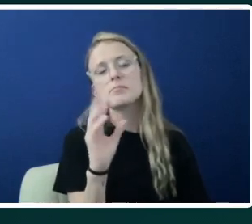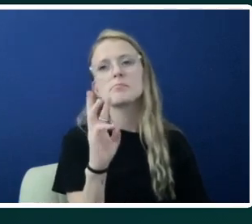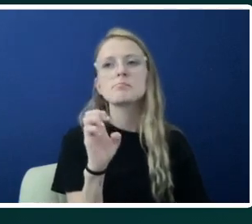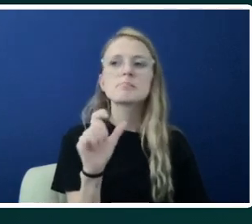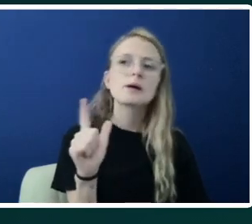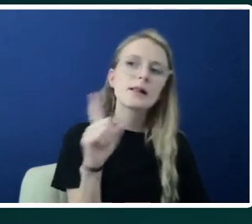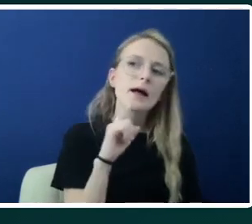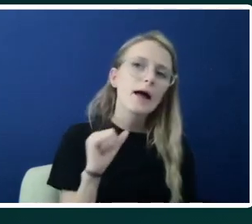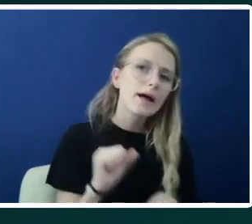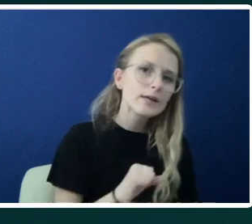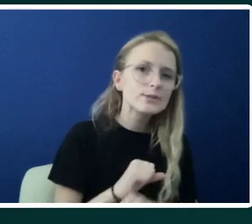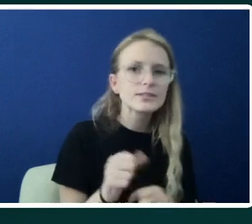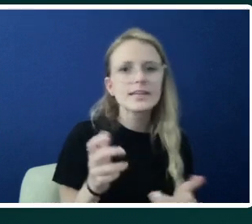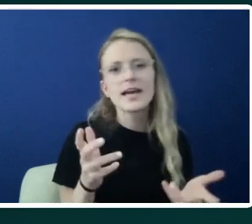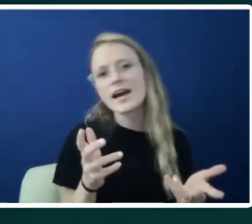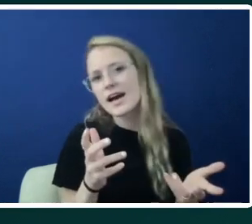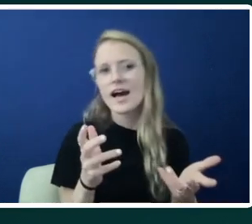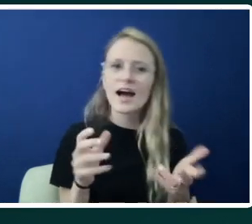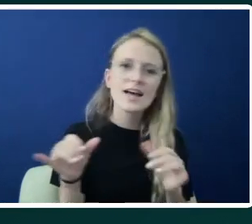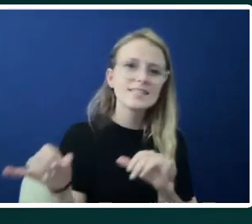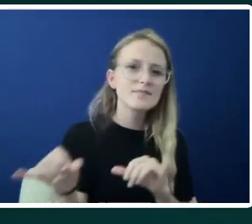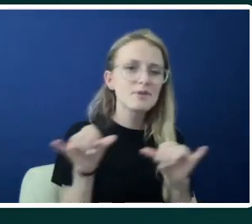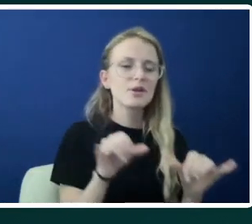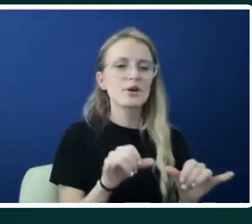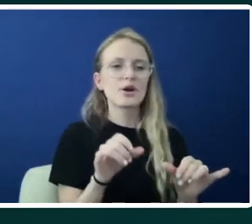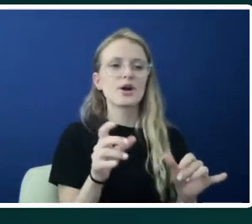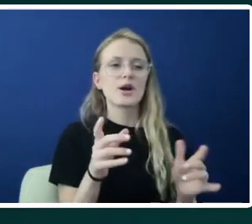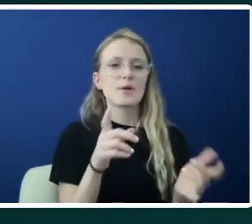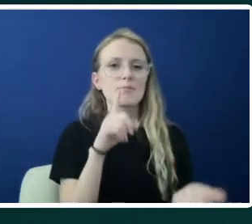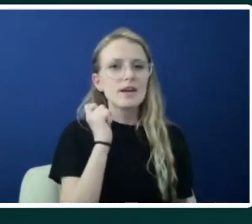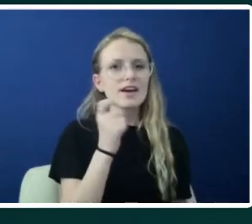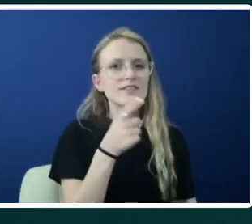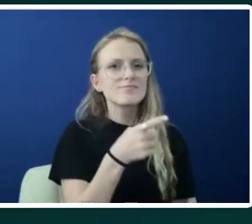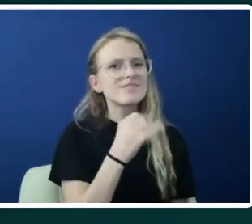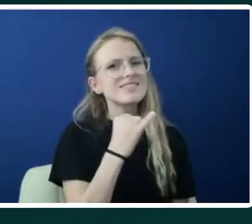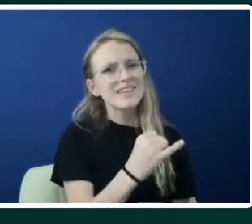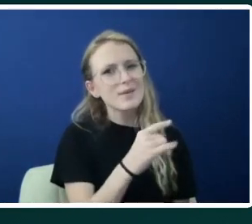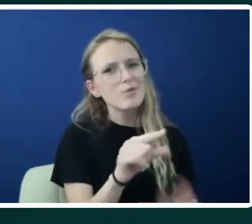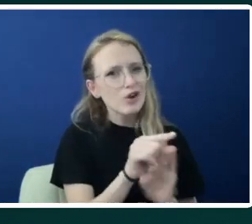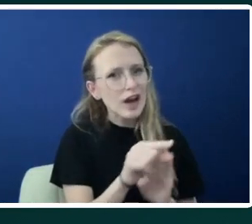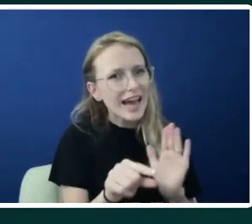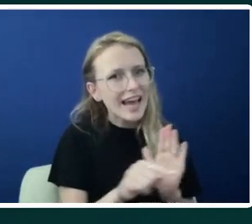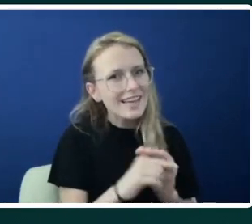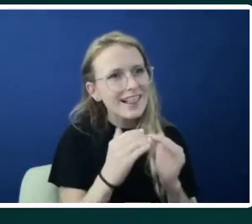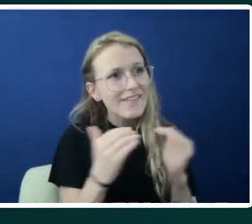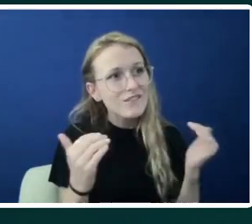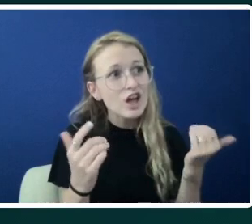it is similar, you know, that, you know, they're in the same grade as me. And, you know, that they